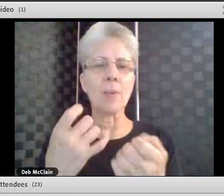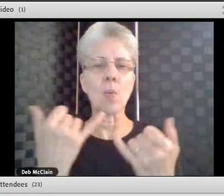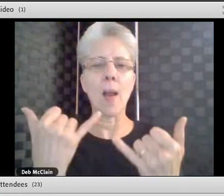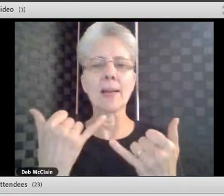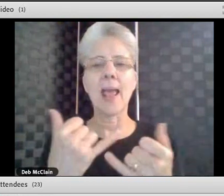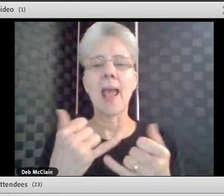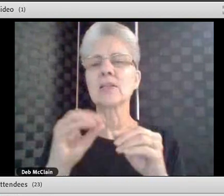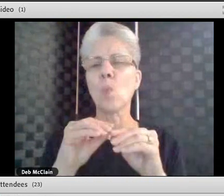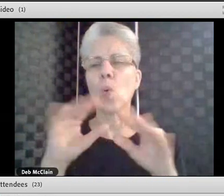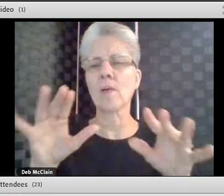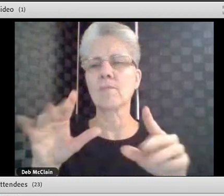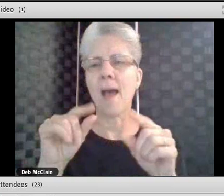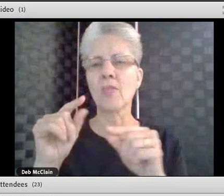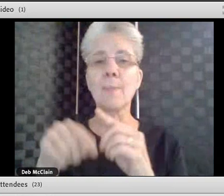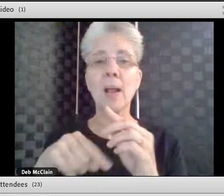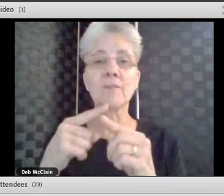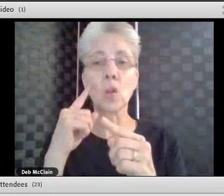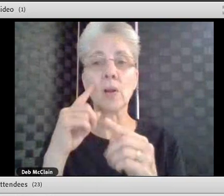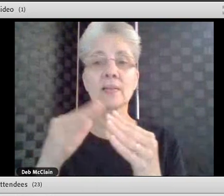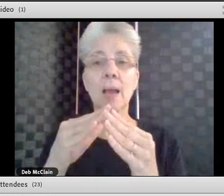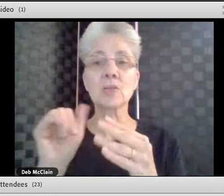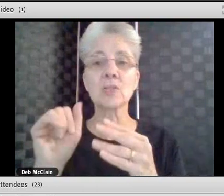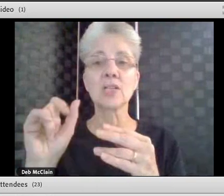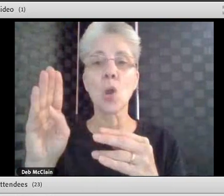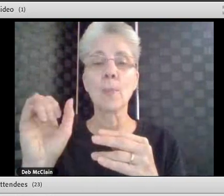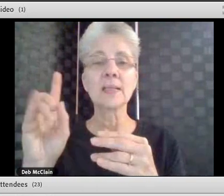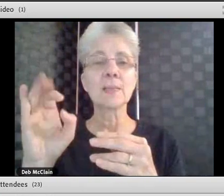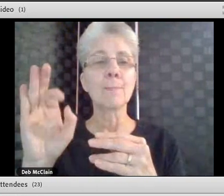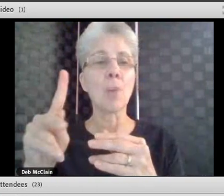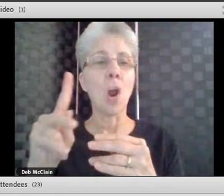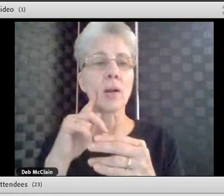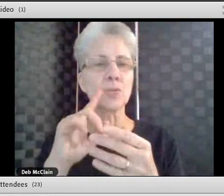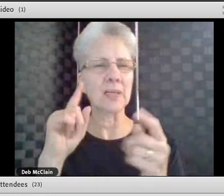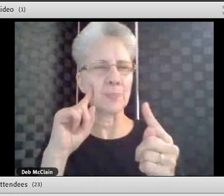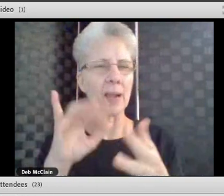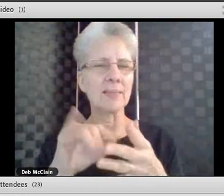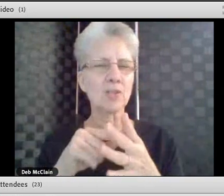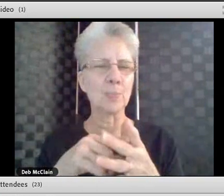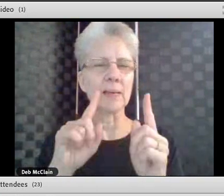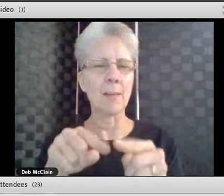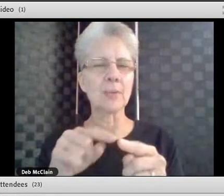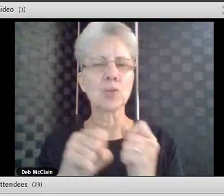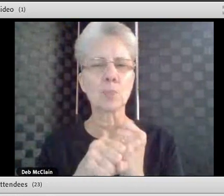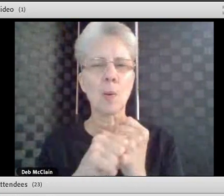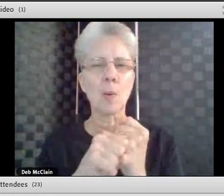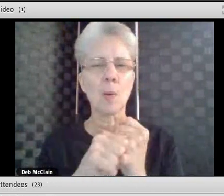to request equipment, so right now it's word of mouth, but if you look up at here in the top, you see Adobe Spark, so expect that to be coming